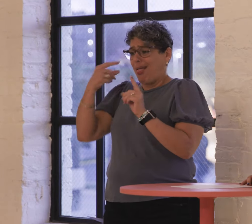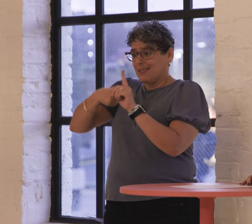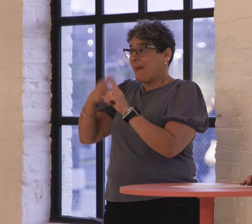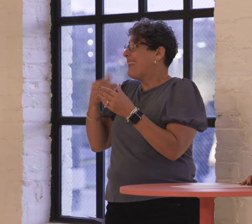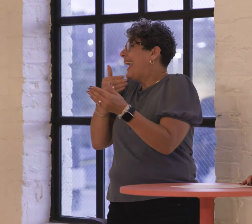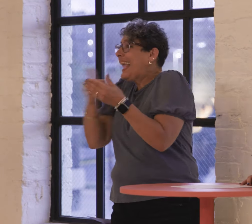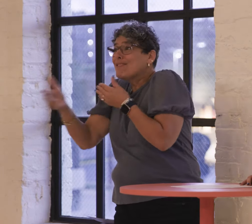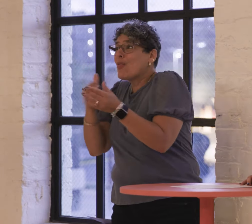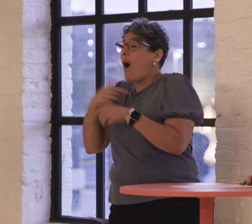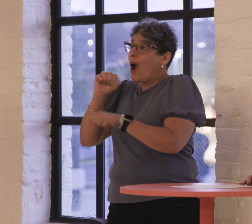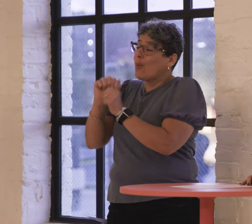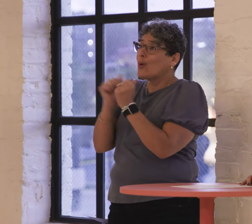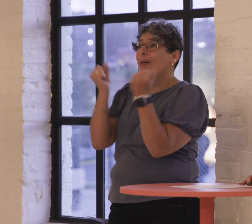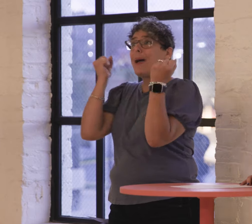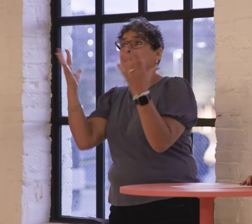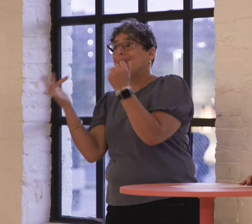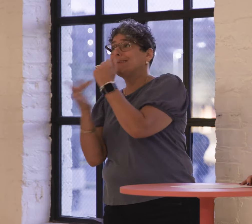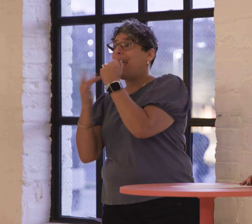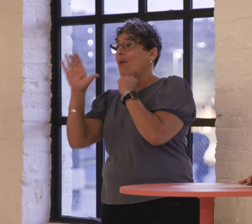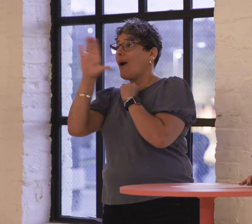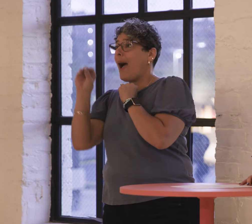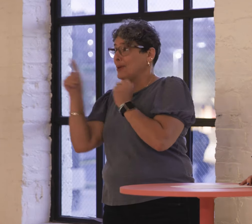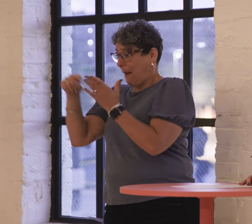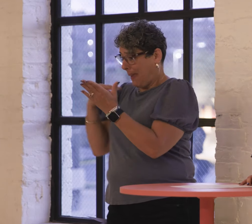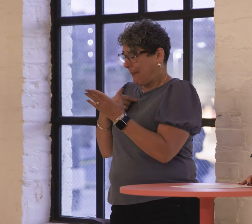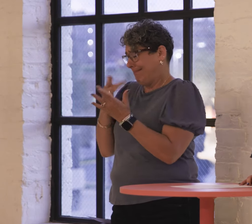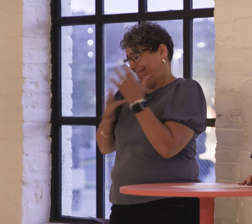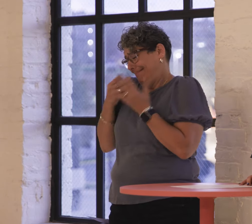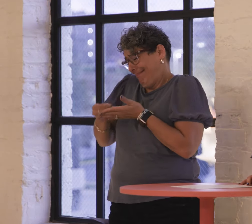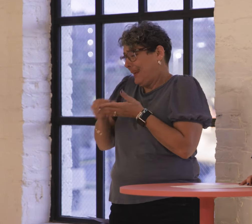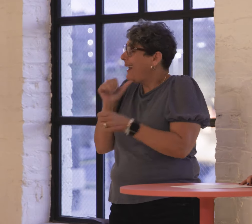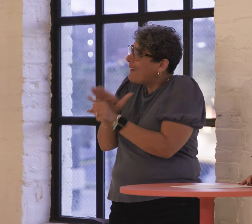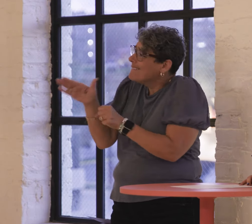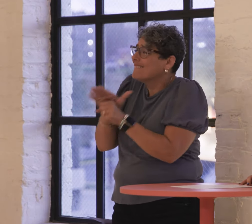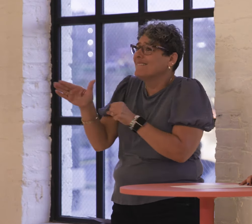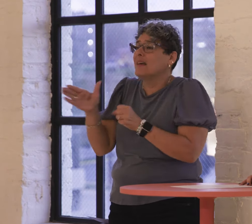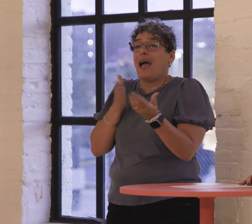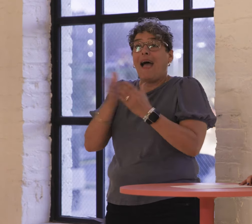did not give me a check that would allow me to live on my own. After three decades, I was tired of living this life